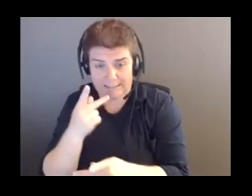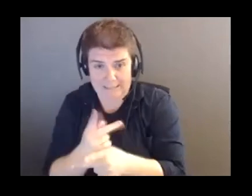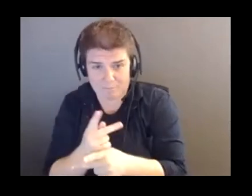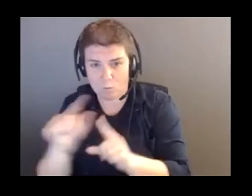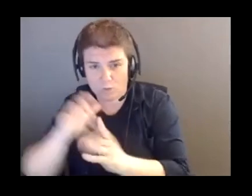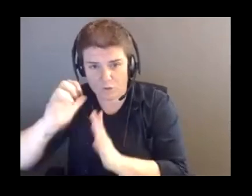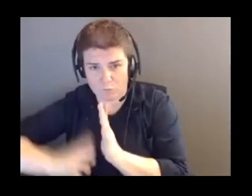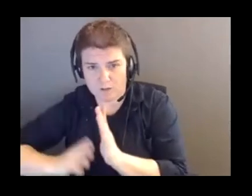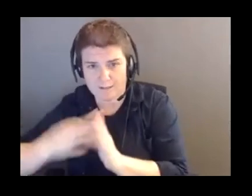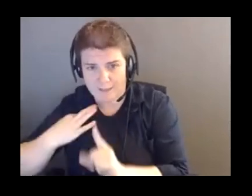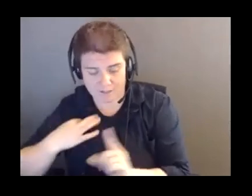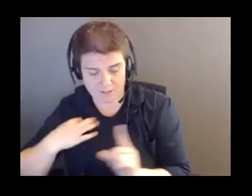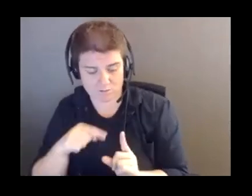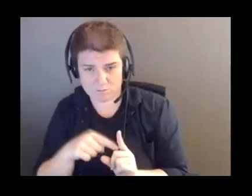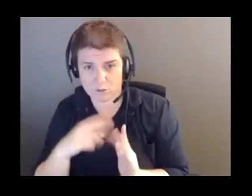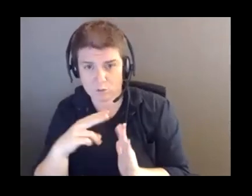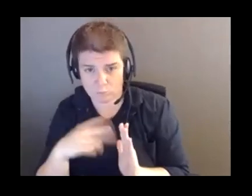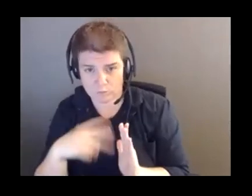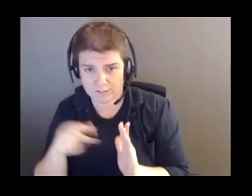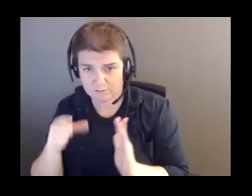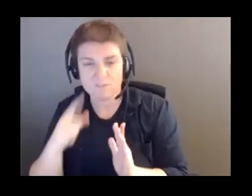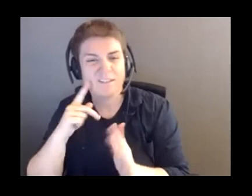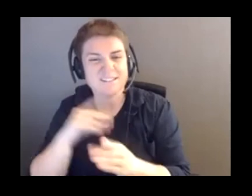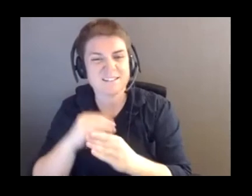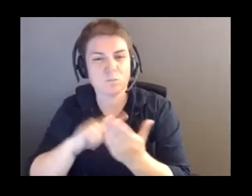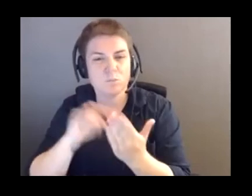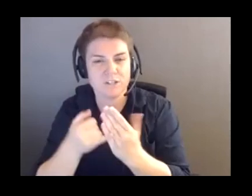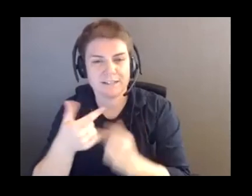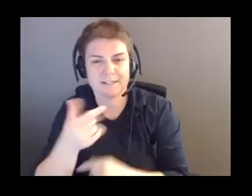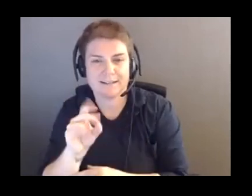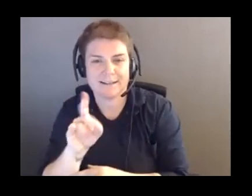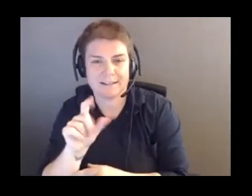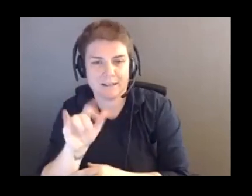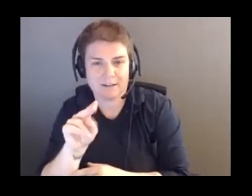of this is available to you in the project guidelines, so there are no questions or surprises